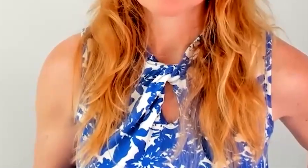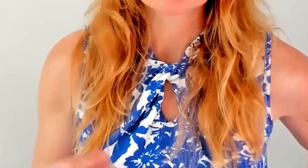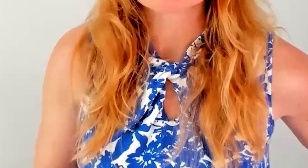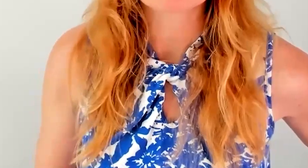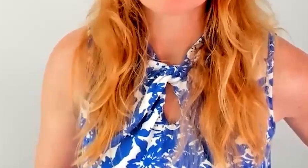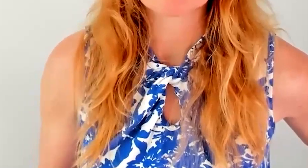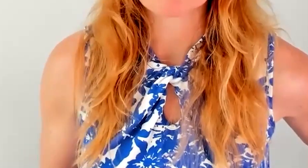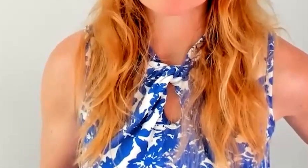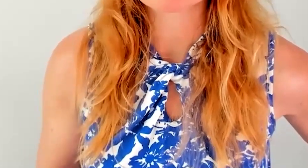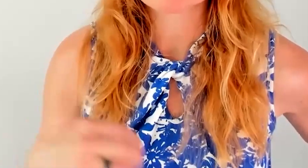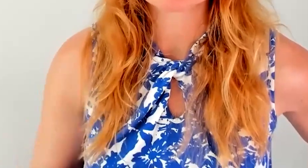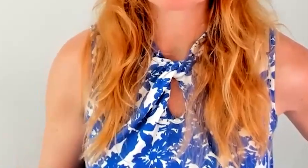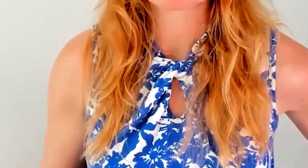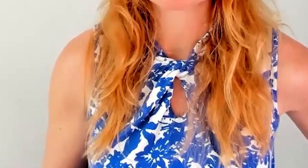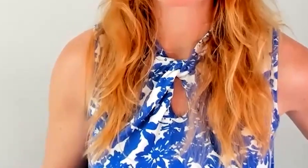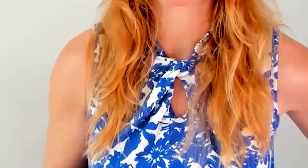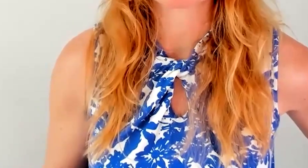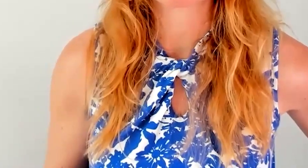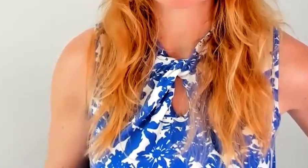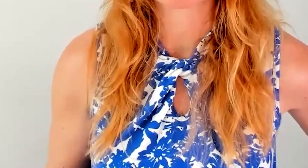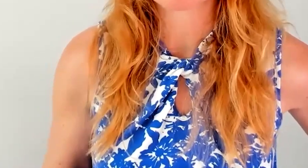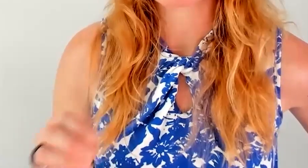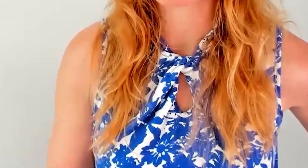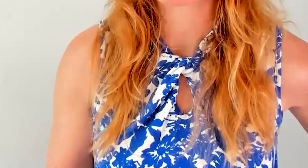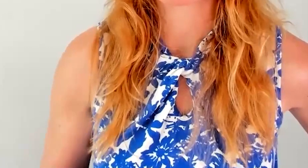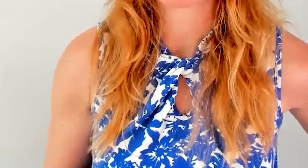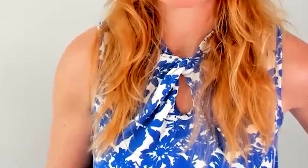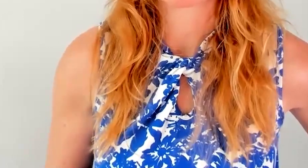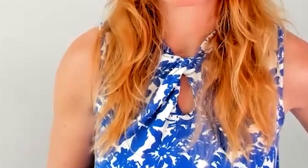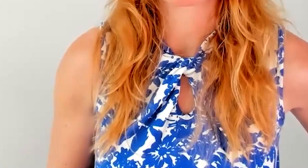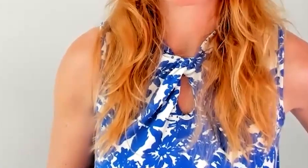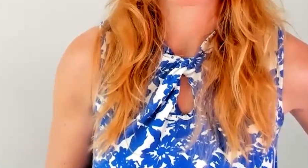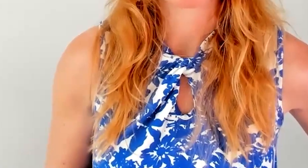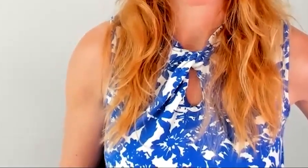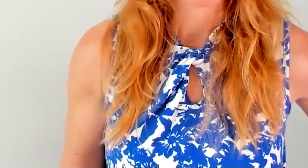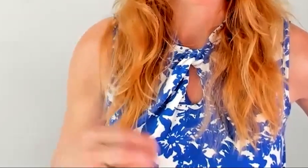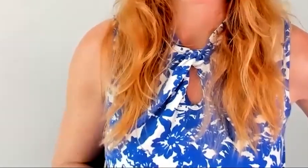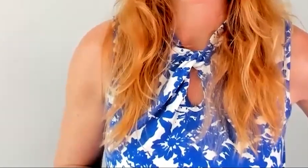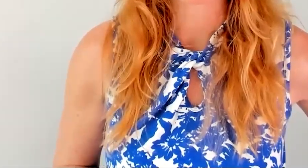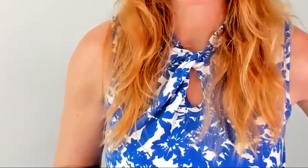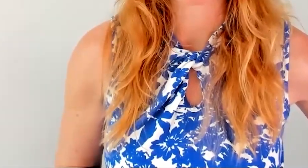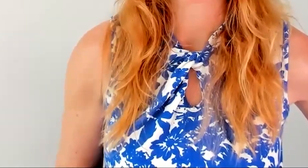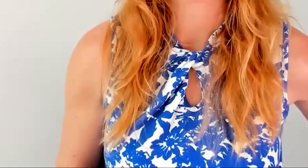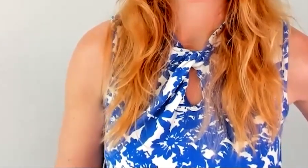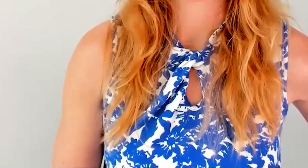You can learn more about my work and sign up to join us for a live recording at ally.cc. Alright, let's dive in.